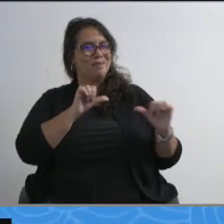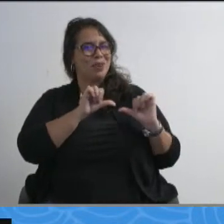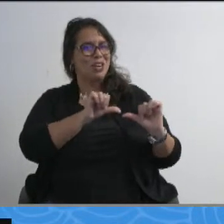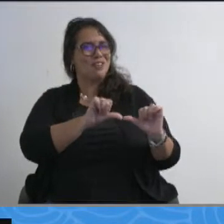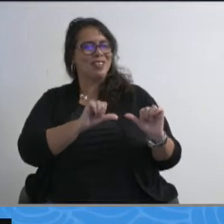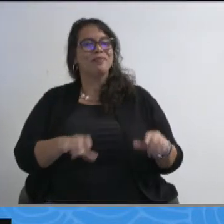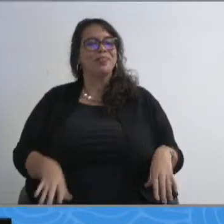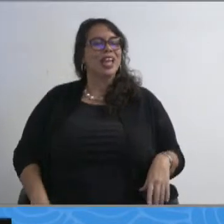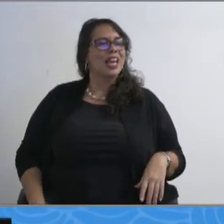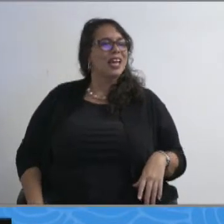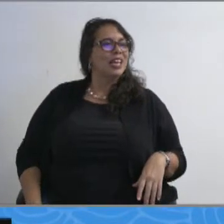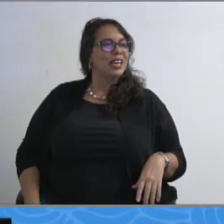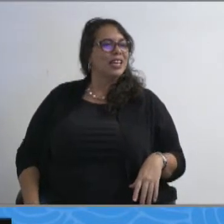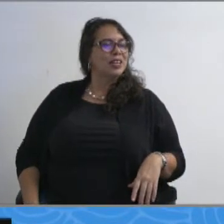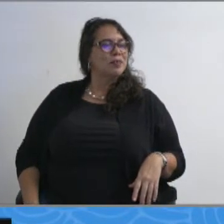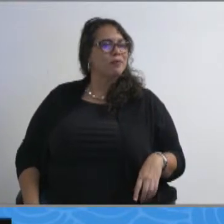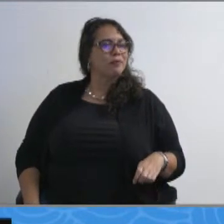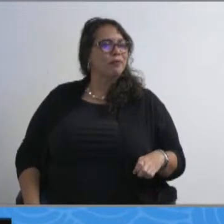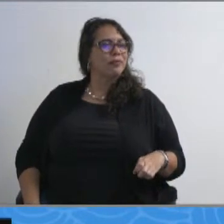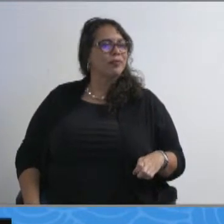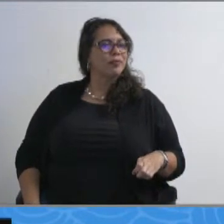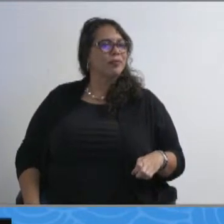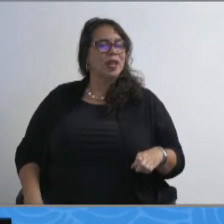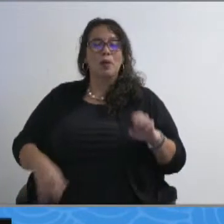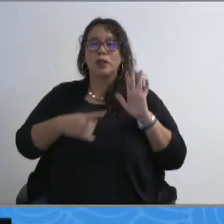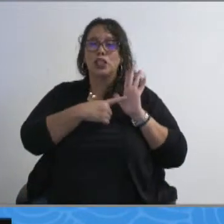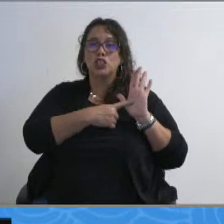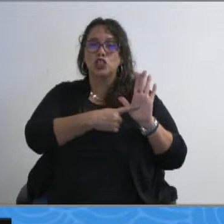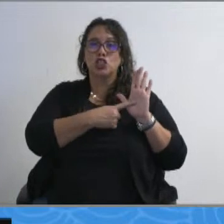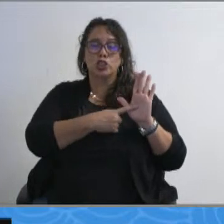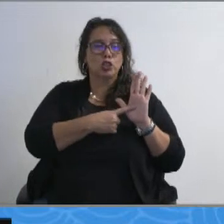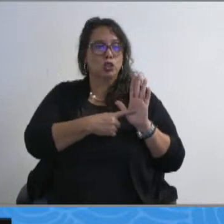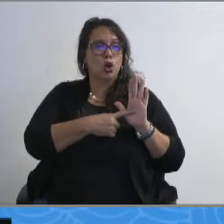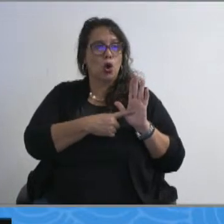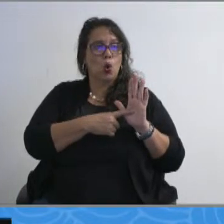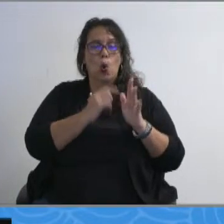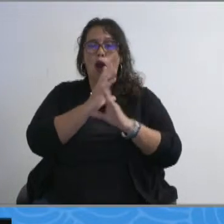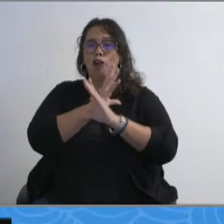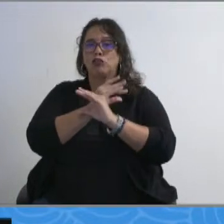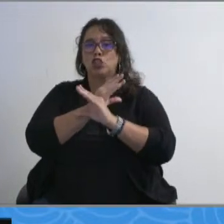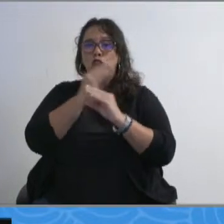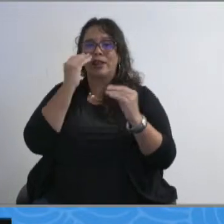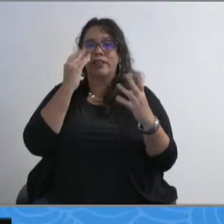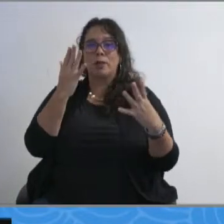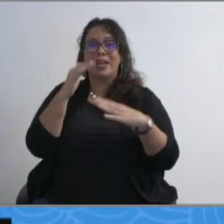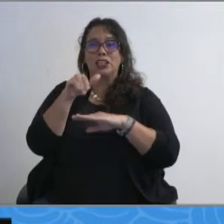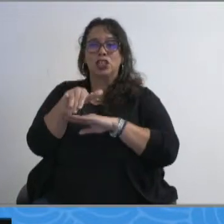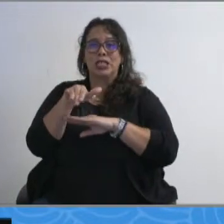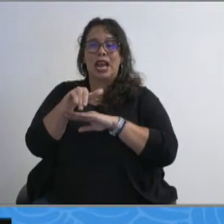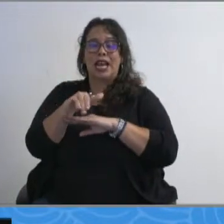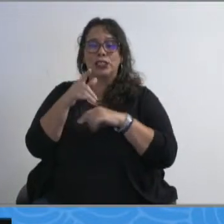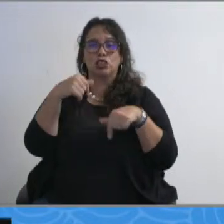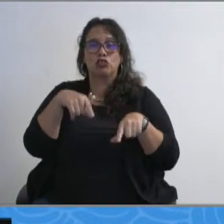Okay, so I'm just gonna show another highlight. The virtual information nights, they are throughout the month of February.